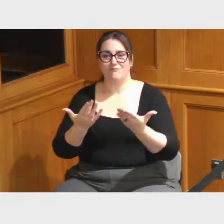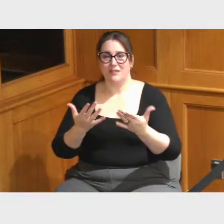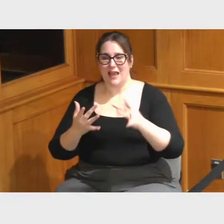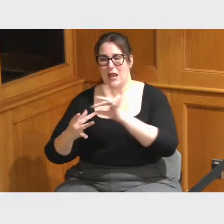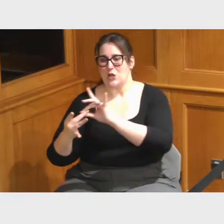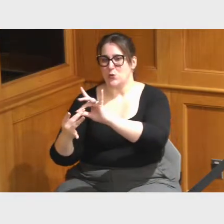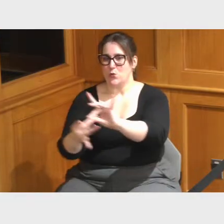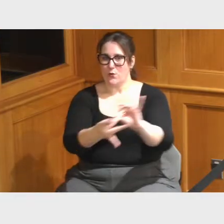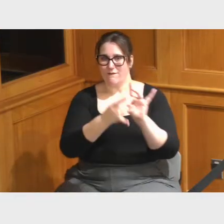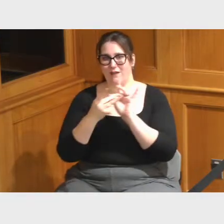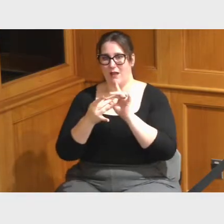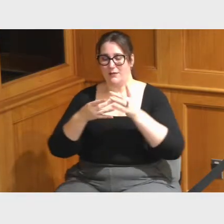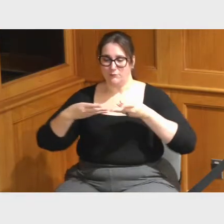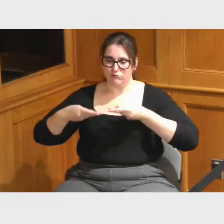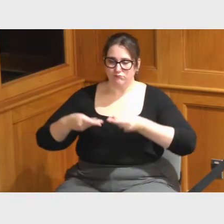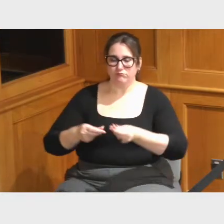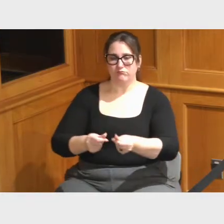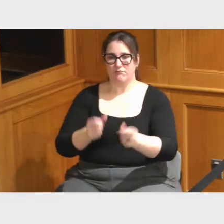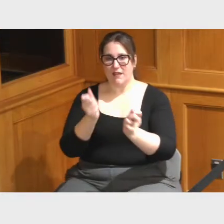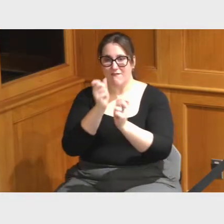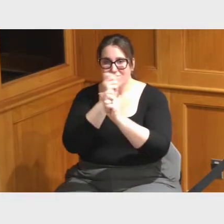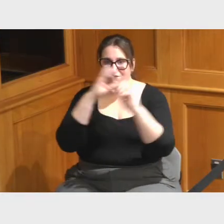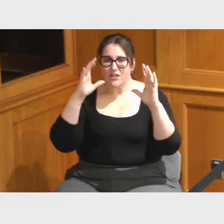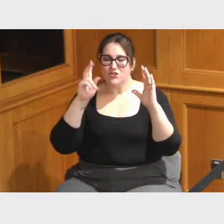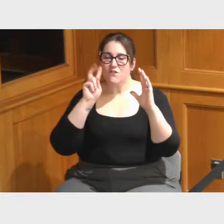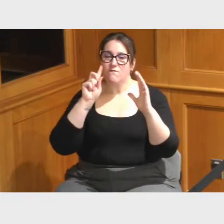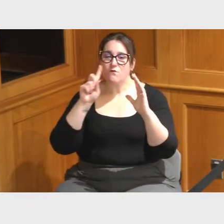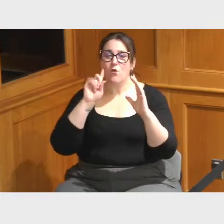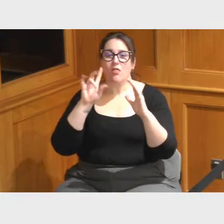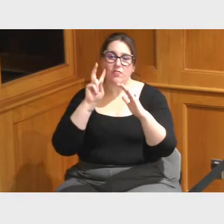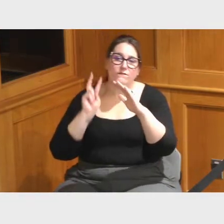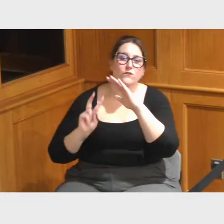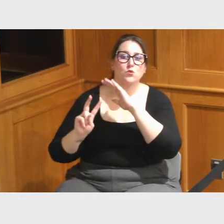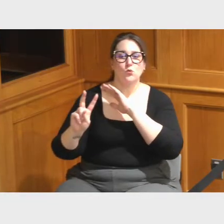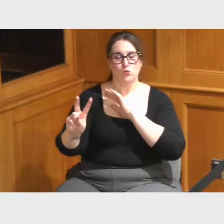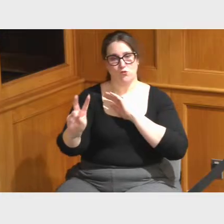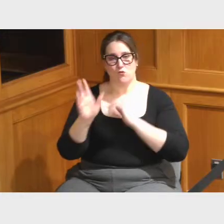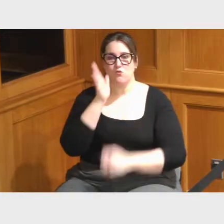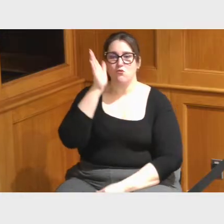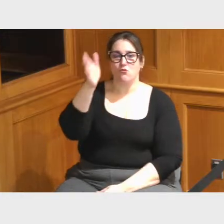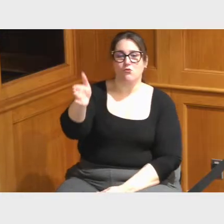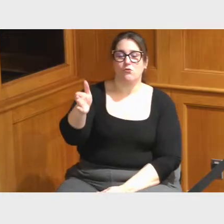and cohesive vision for its future not piecemeal not separate but thought about holistically as a